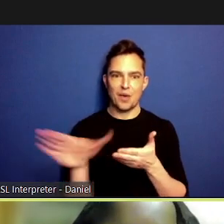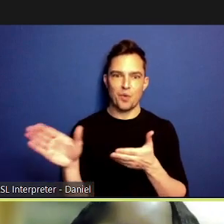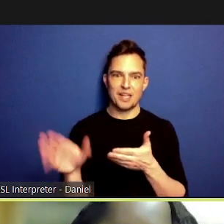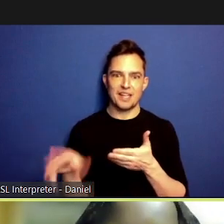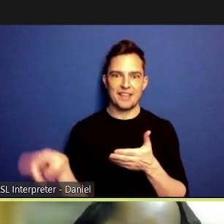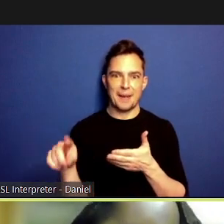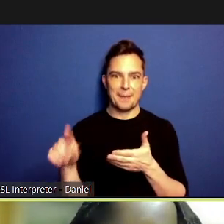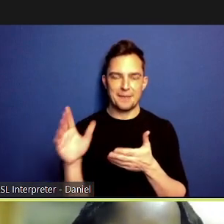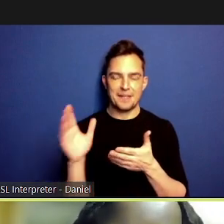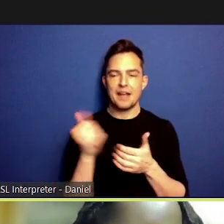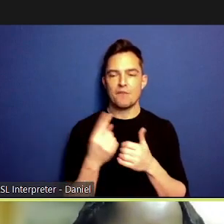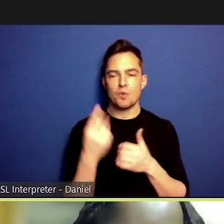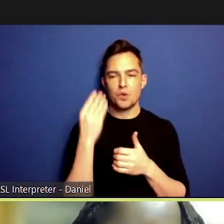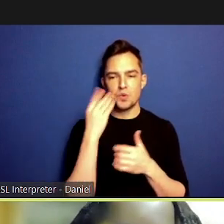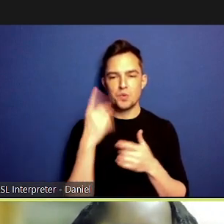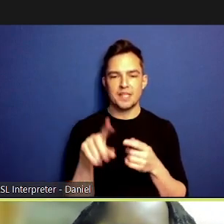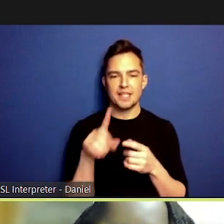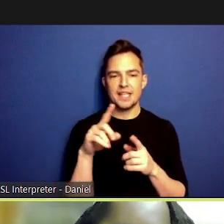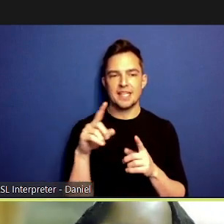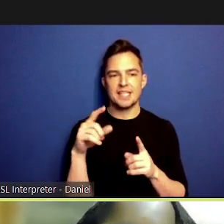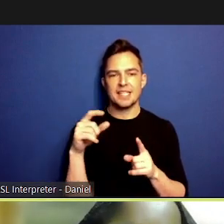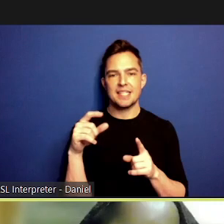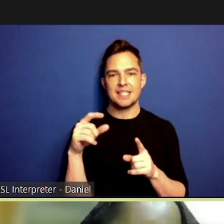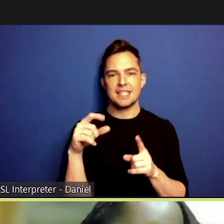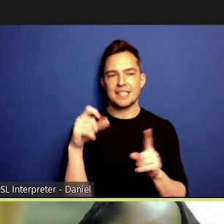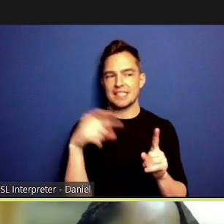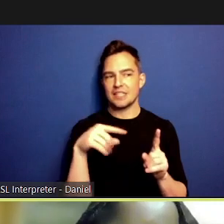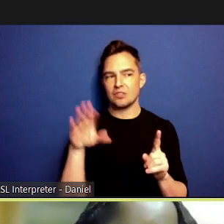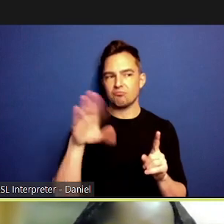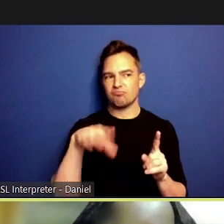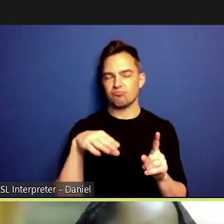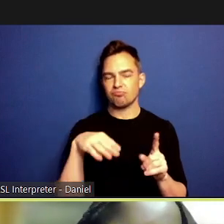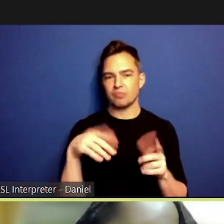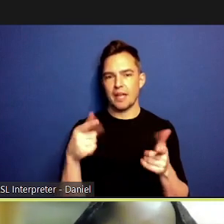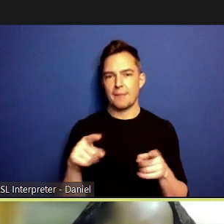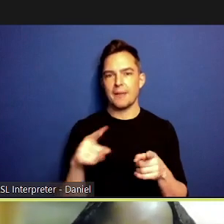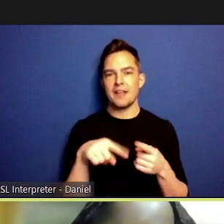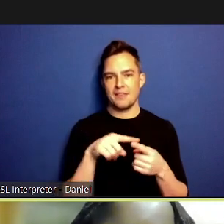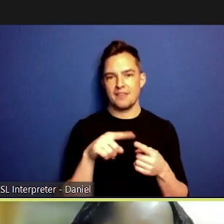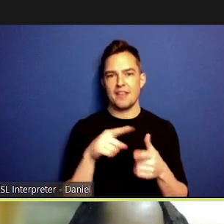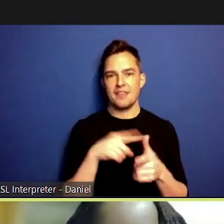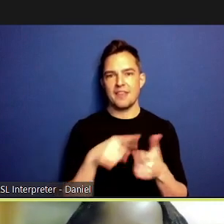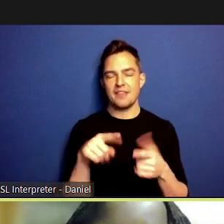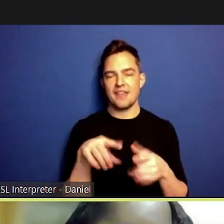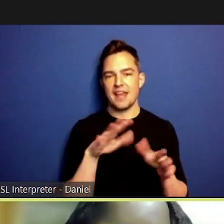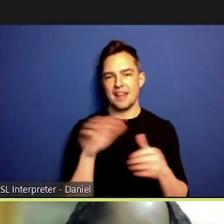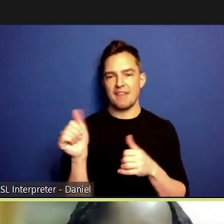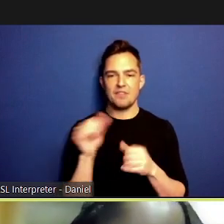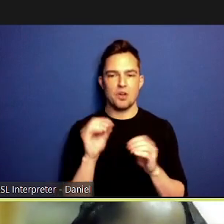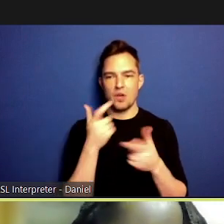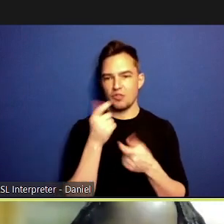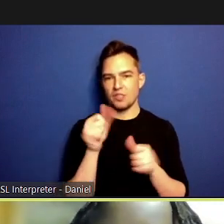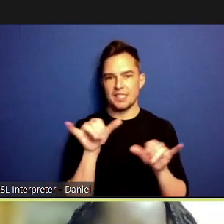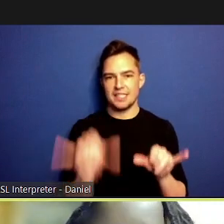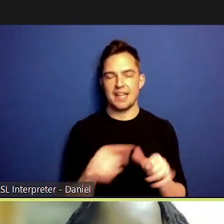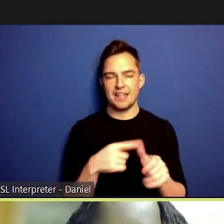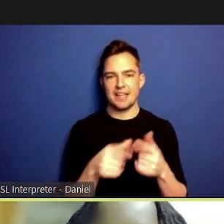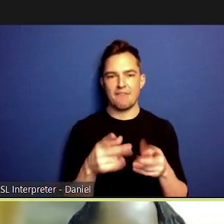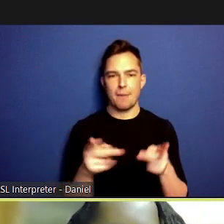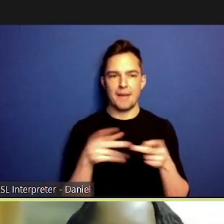knew like when the signal was enacted, and then they ended up leaving because they had no interest in staying, and then we were able to have our space again. So that was one way